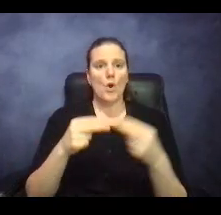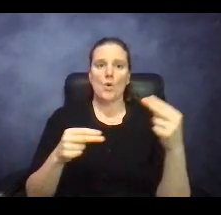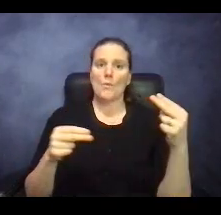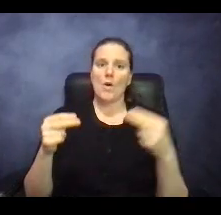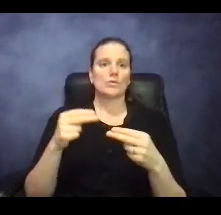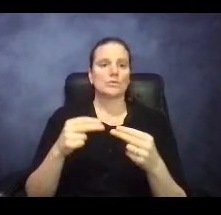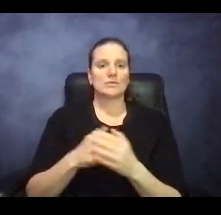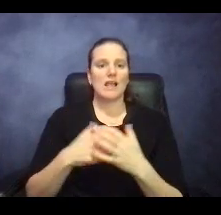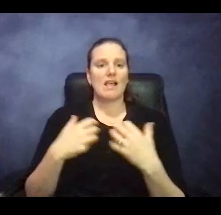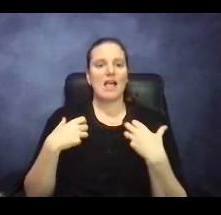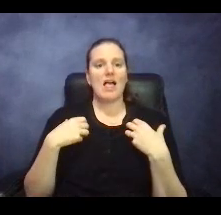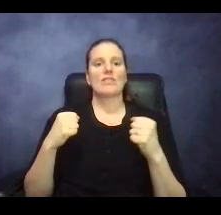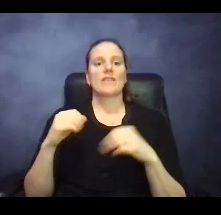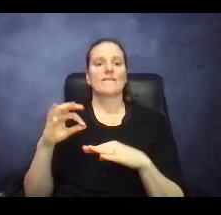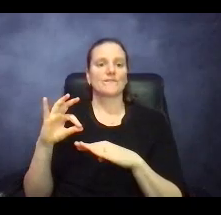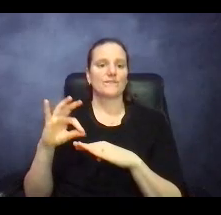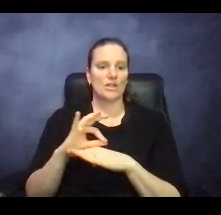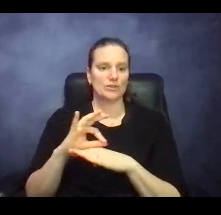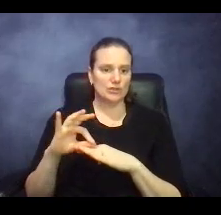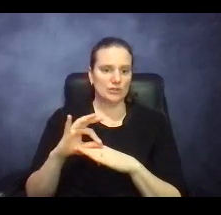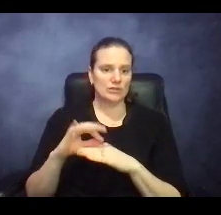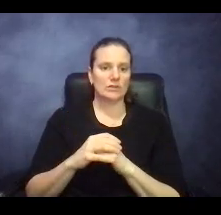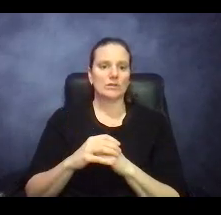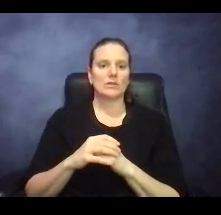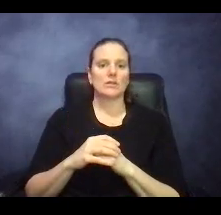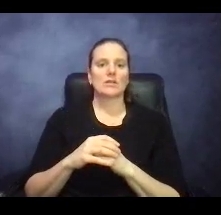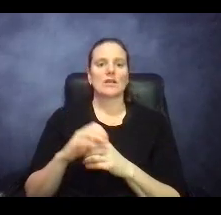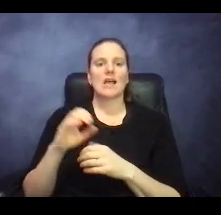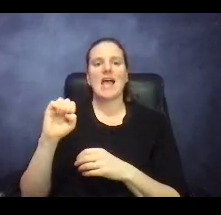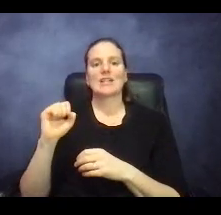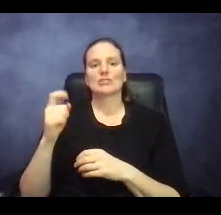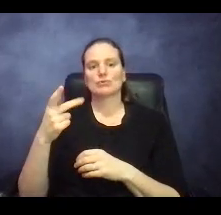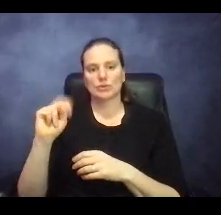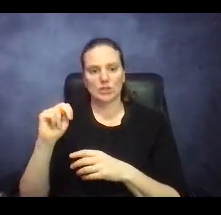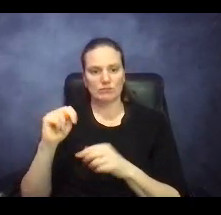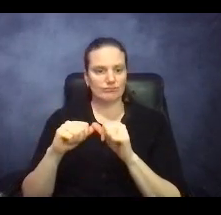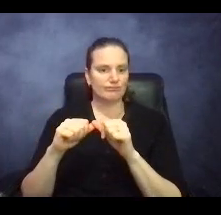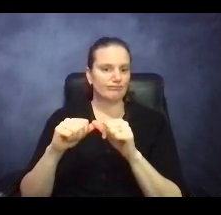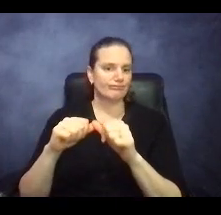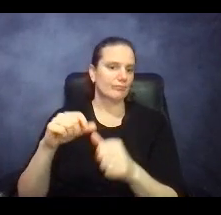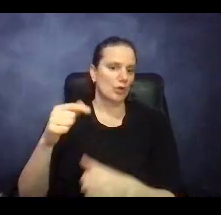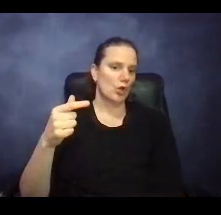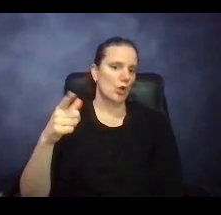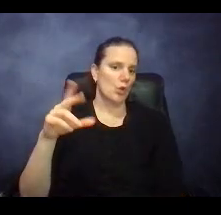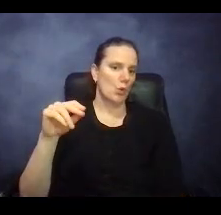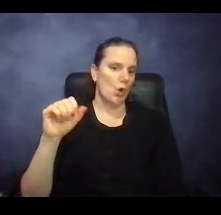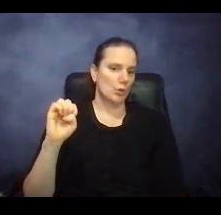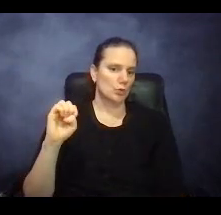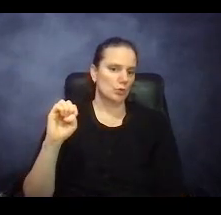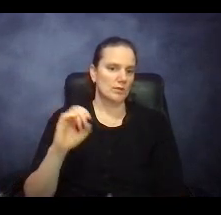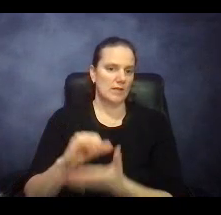healthy function in general. So remember, estrogen metabolizes your glucose. That's how you prevent insulin resistance and prediabetes.